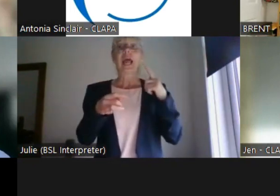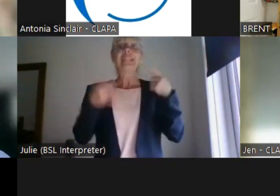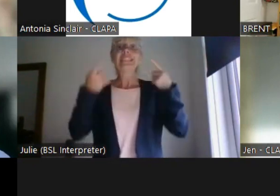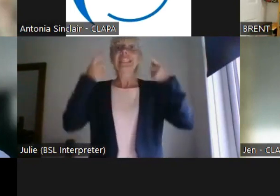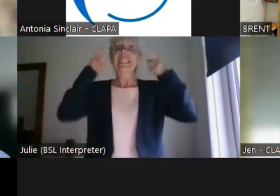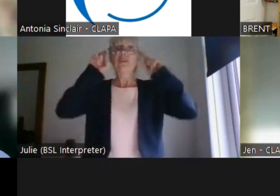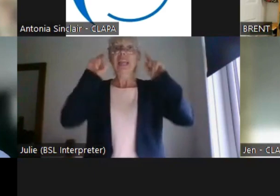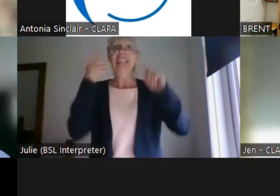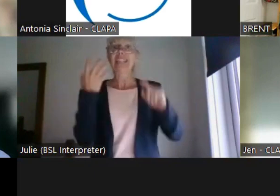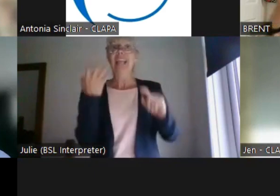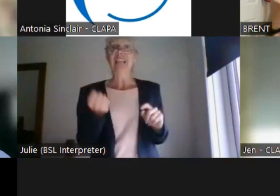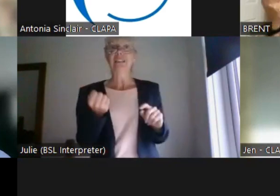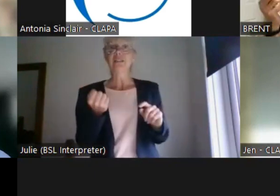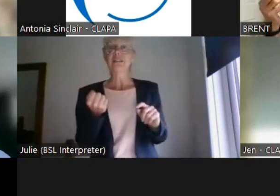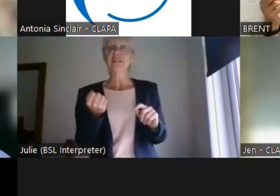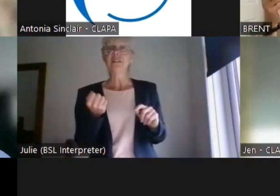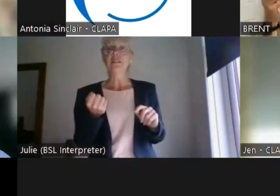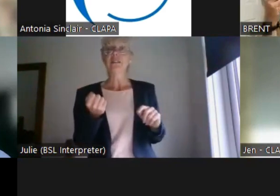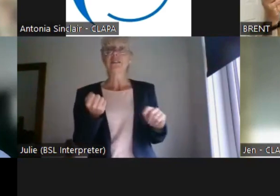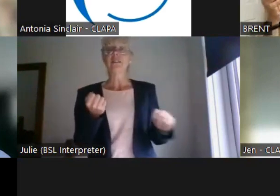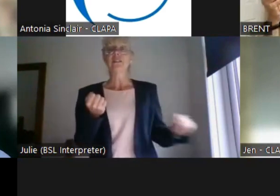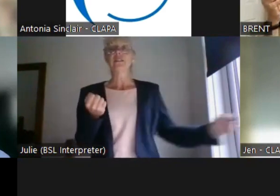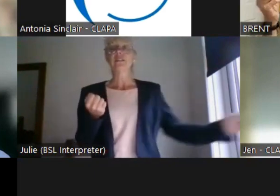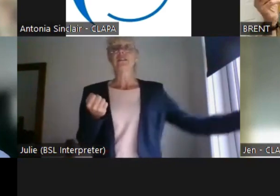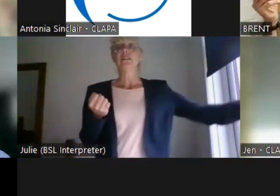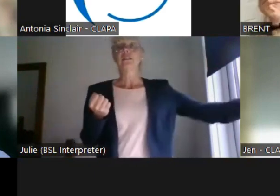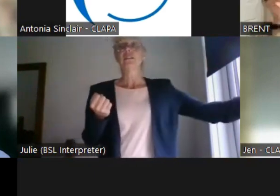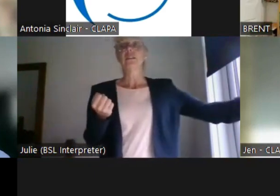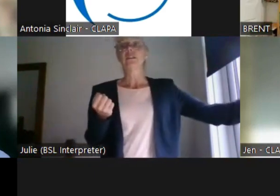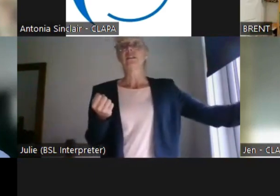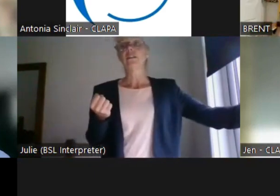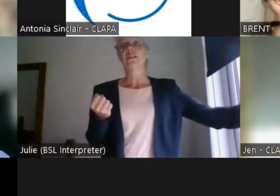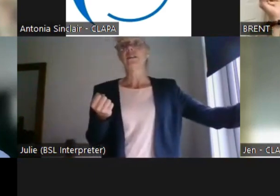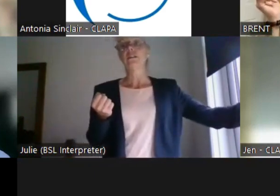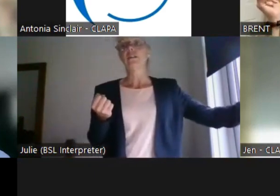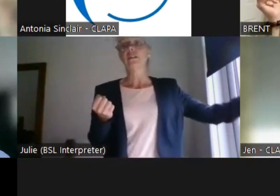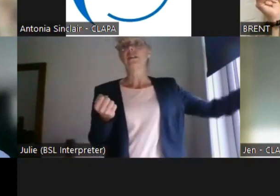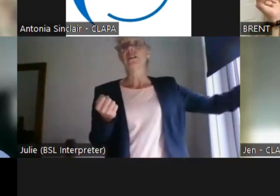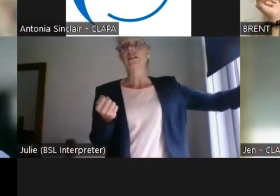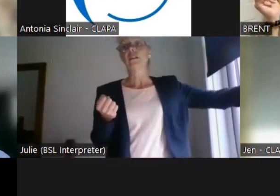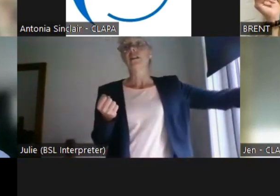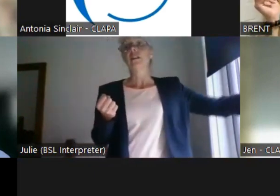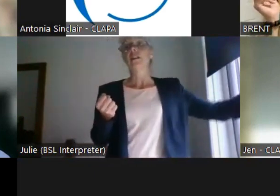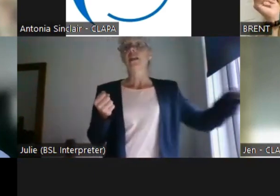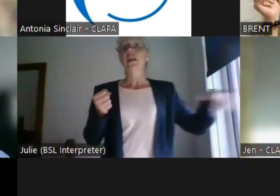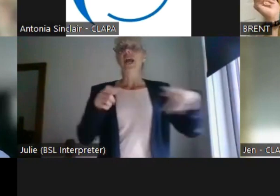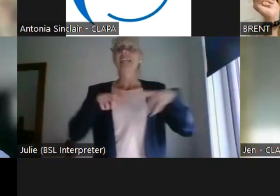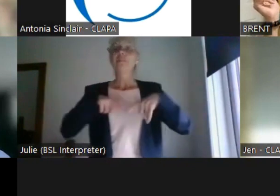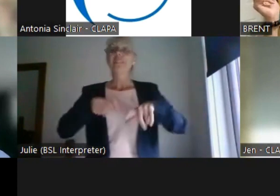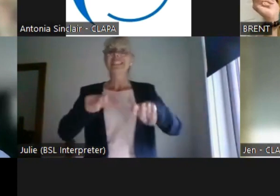got a persistent infection which meant I couldn't wear hearing aids for a time